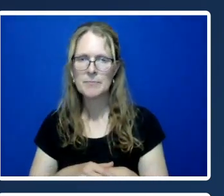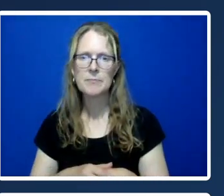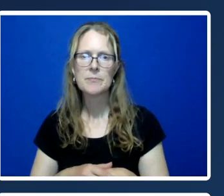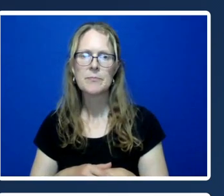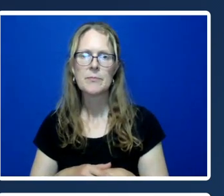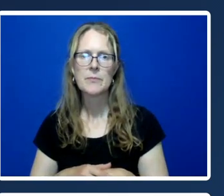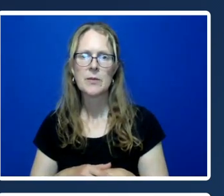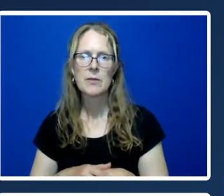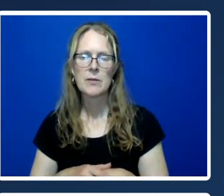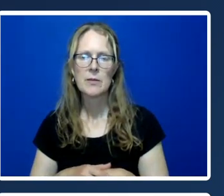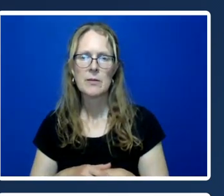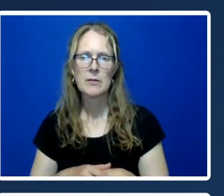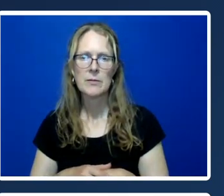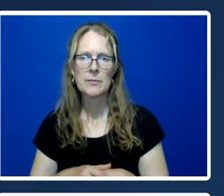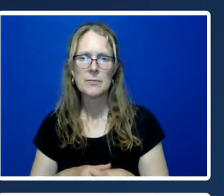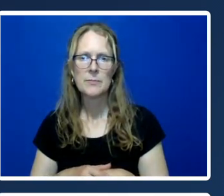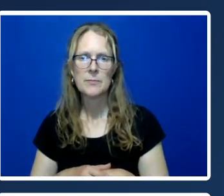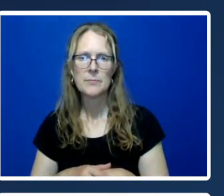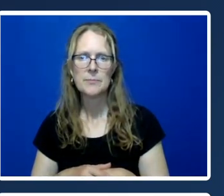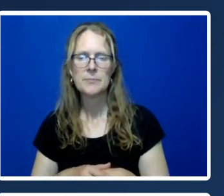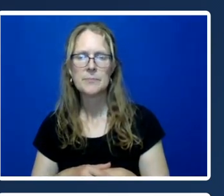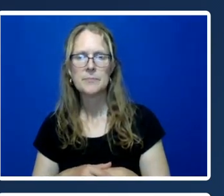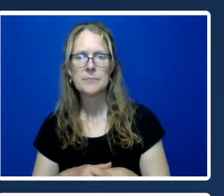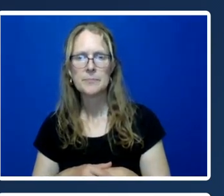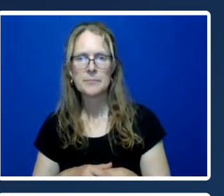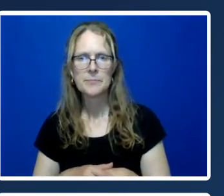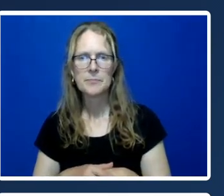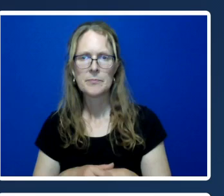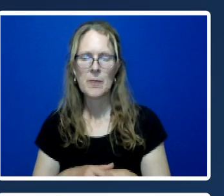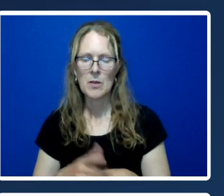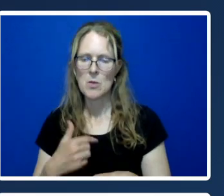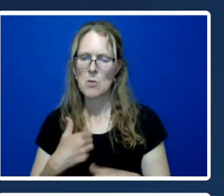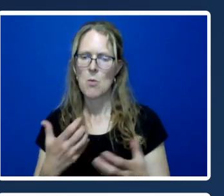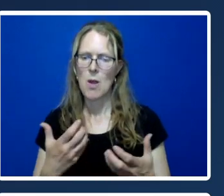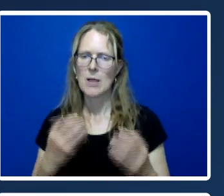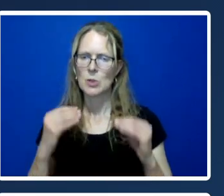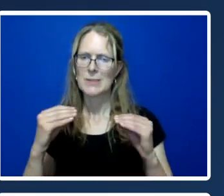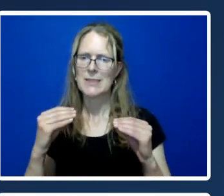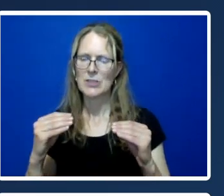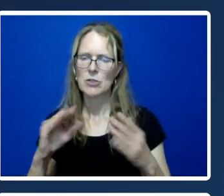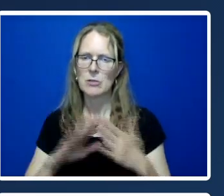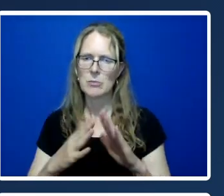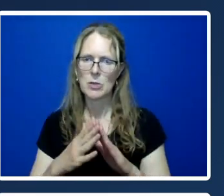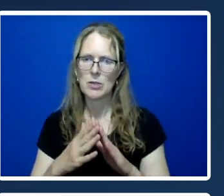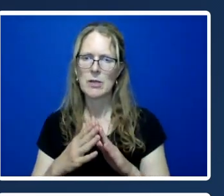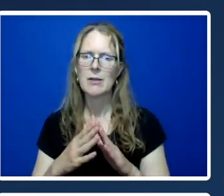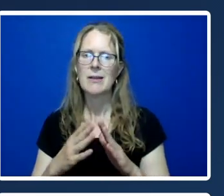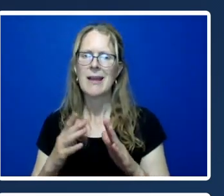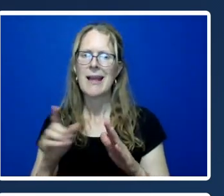not with a how-to, but more of a process as a guide and a framework. And as Robbie